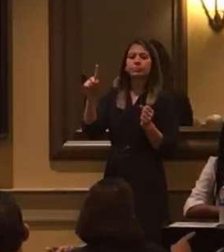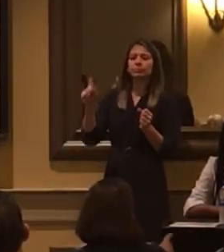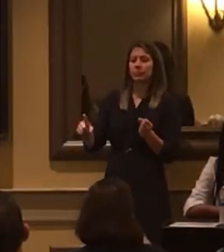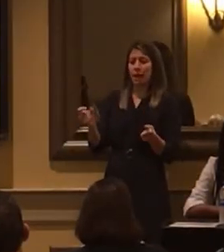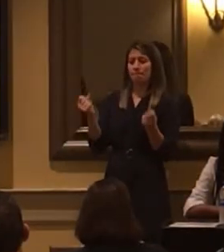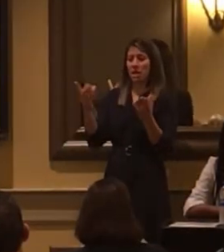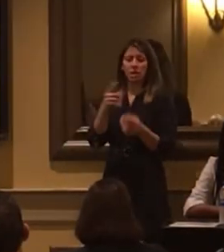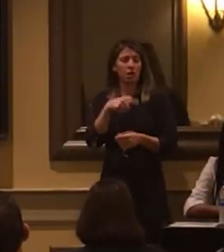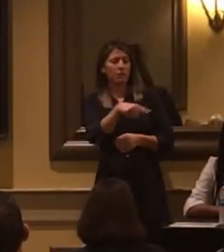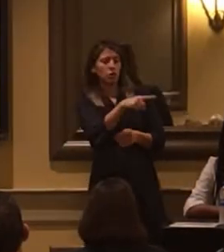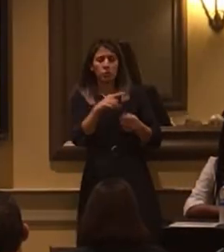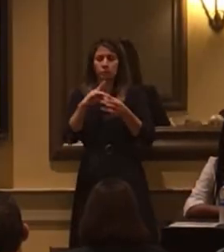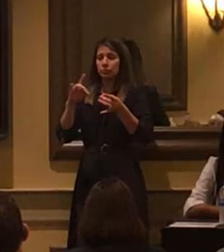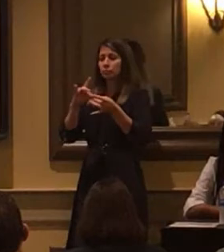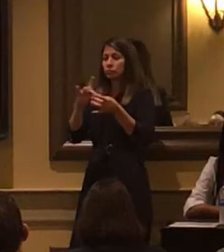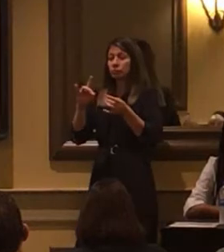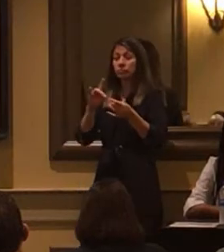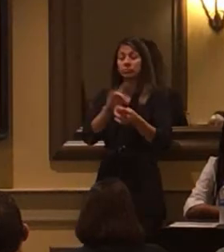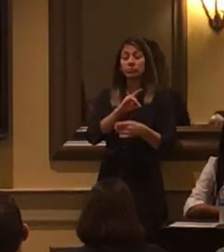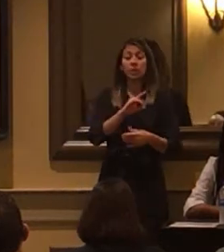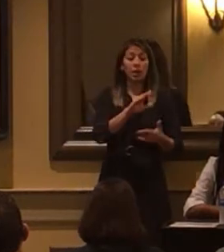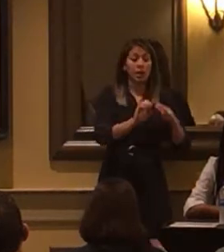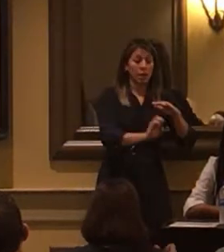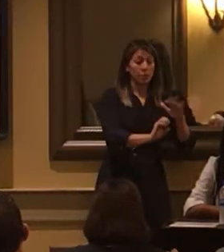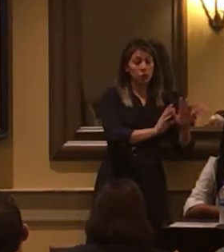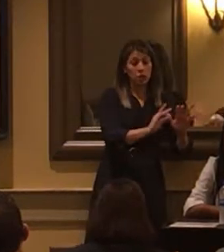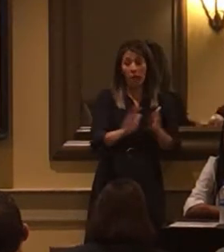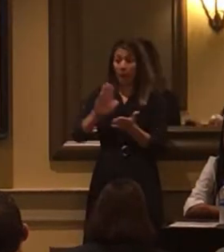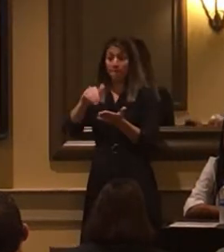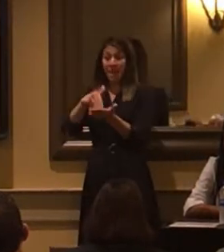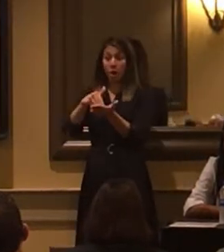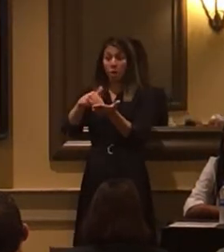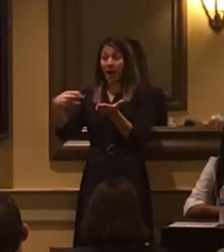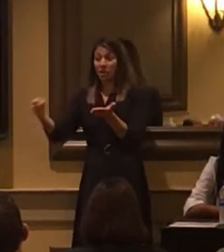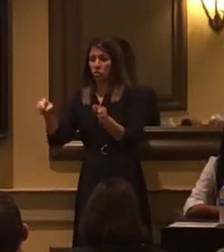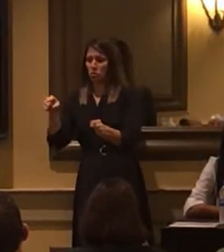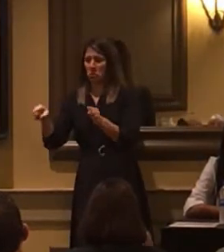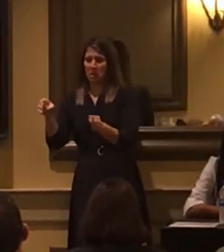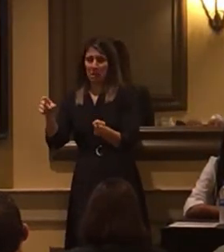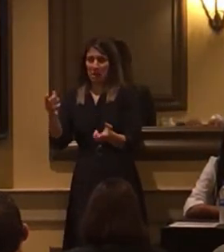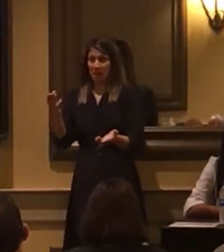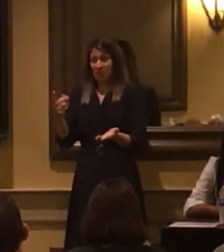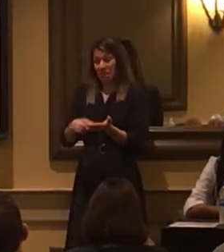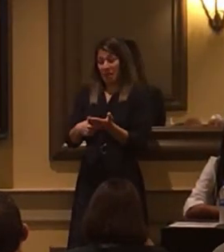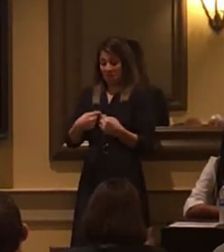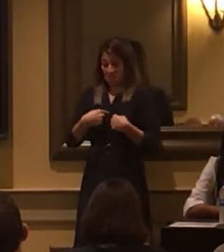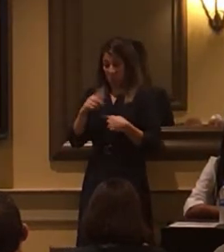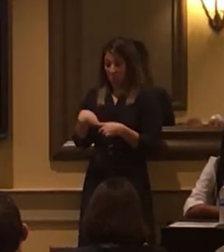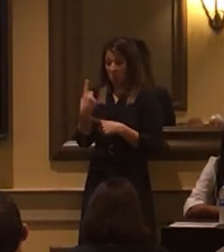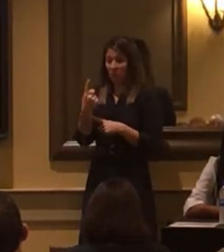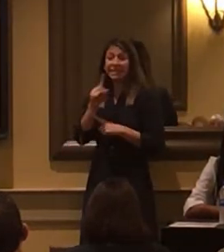you got to middle school or high school, you may be the only deaf or hard of hearing kid in your classes.